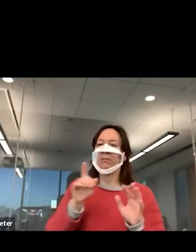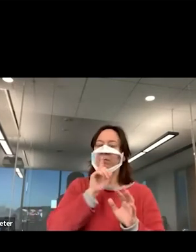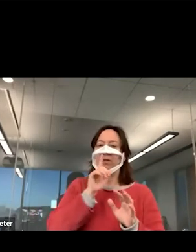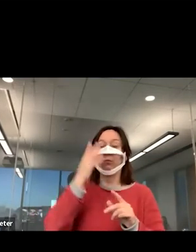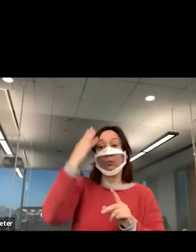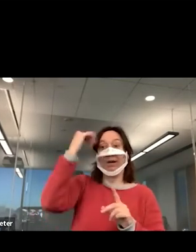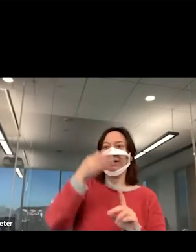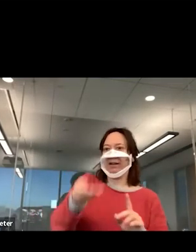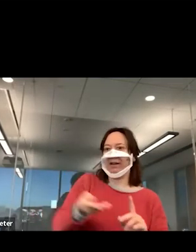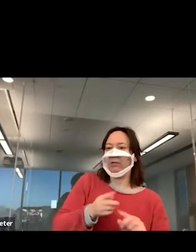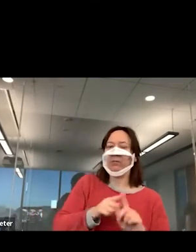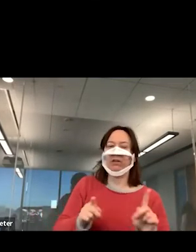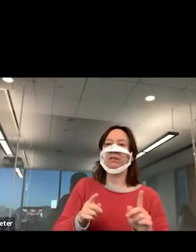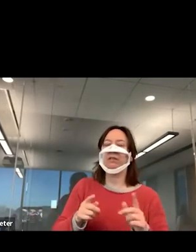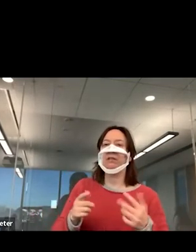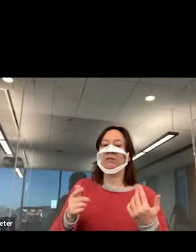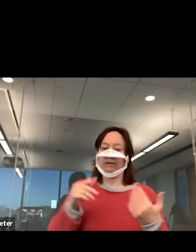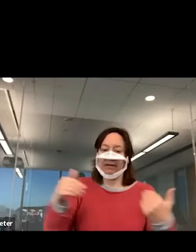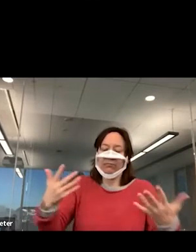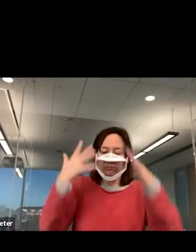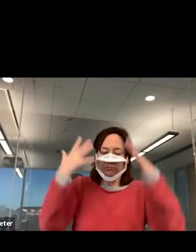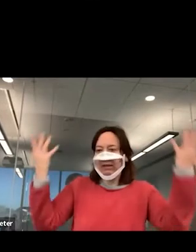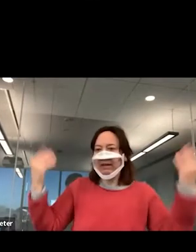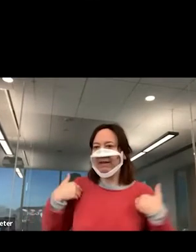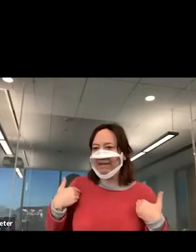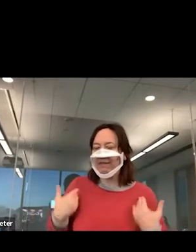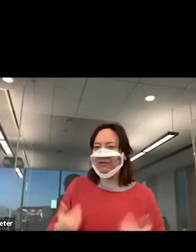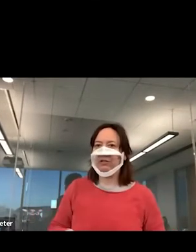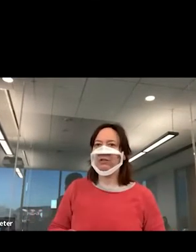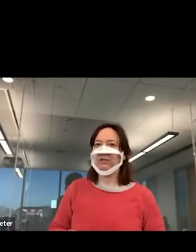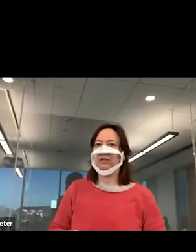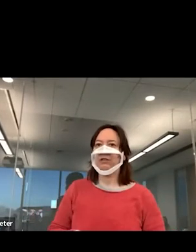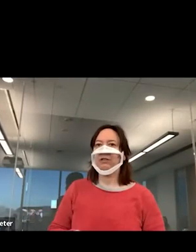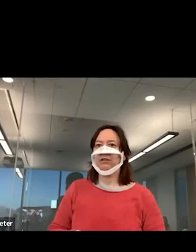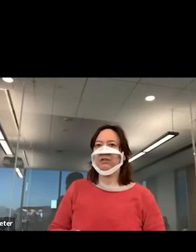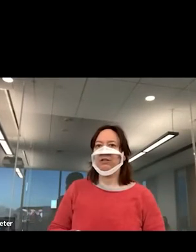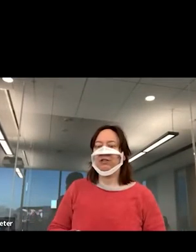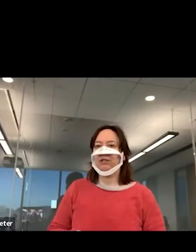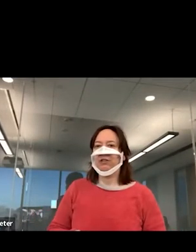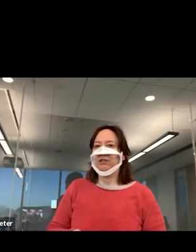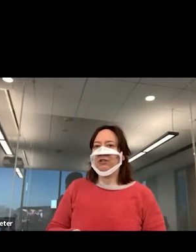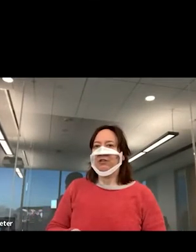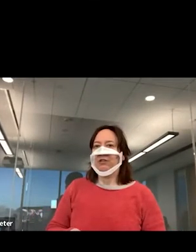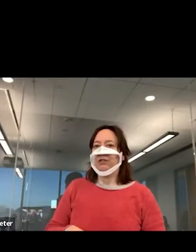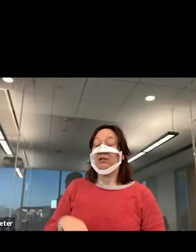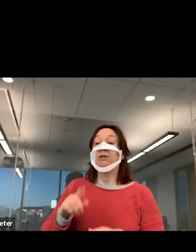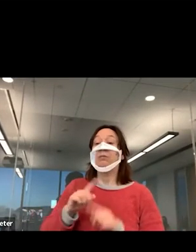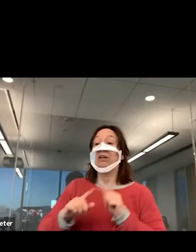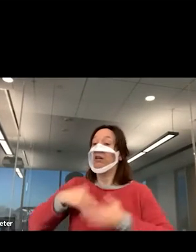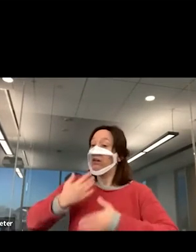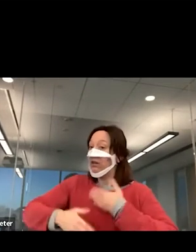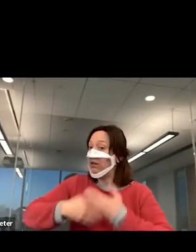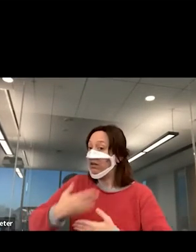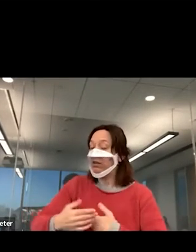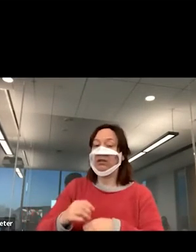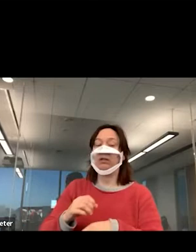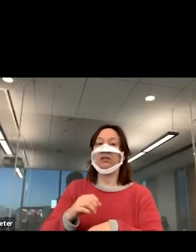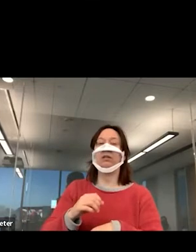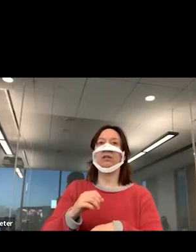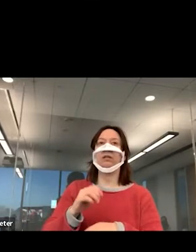bring to the to the office but when people see the value of diversity within especially within